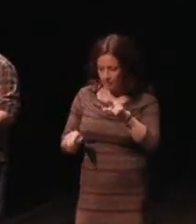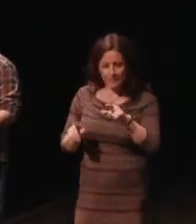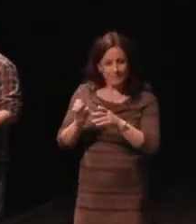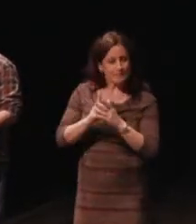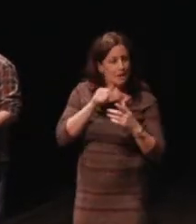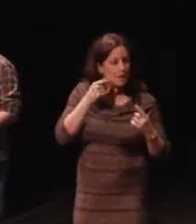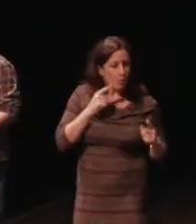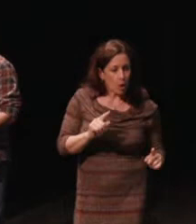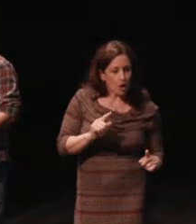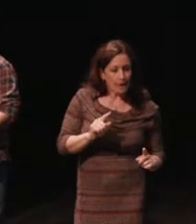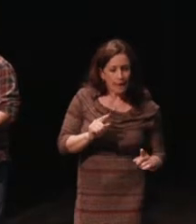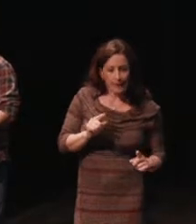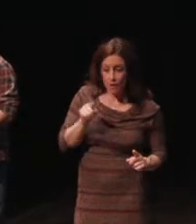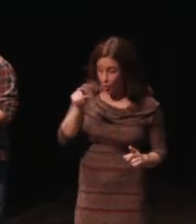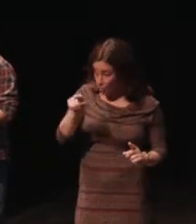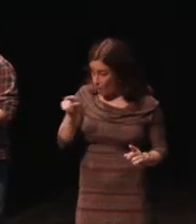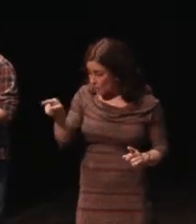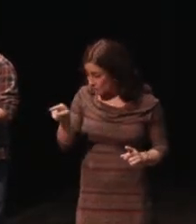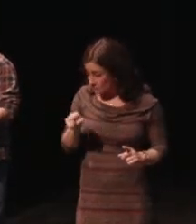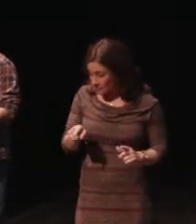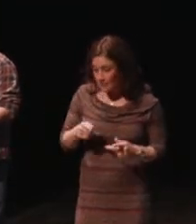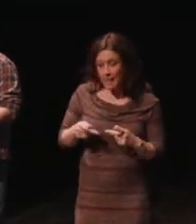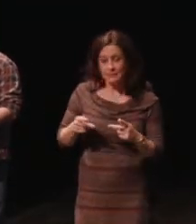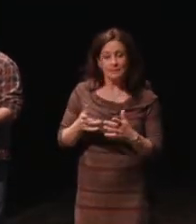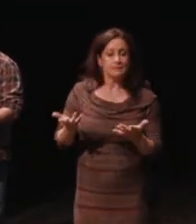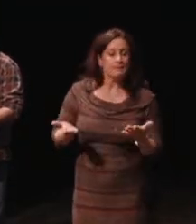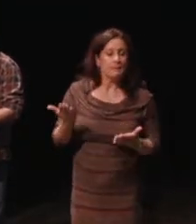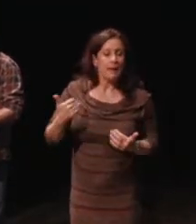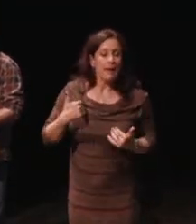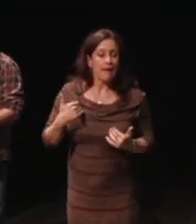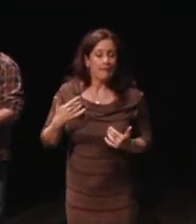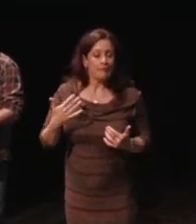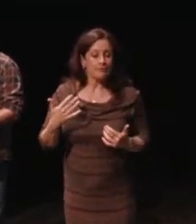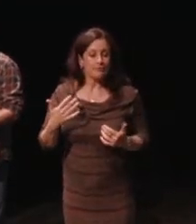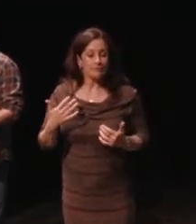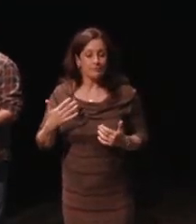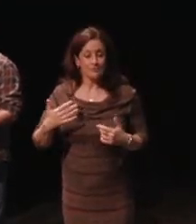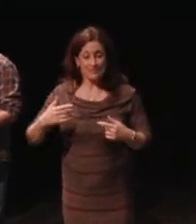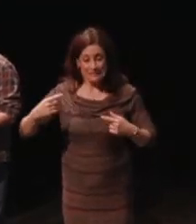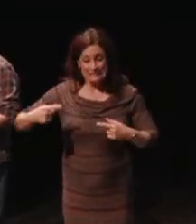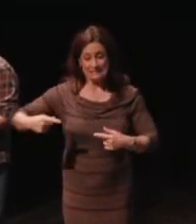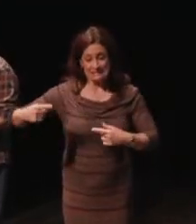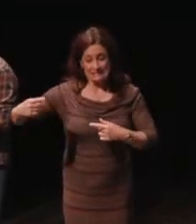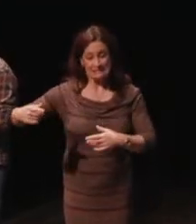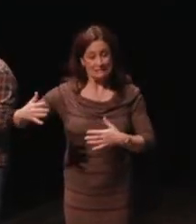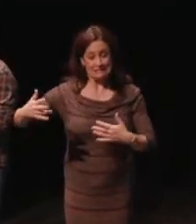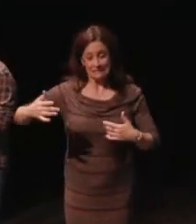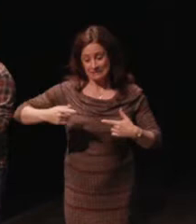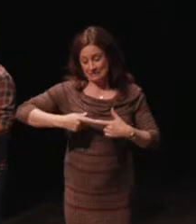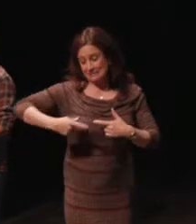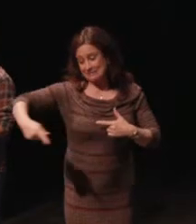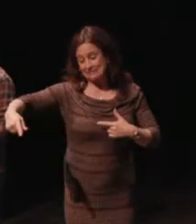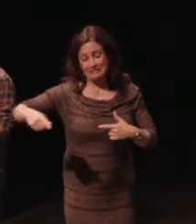So, those spots where you maybe have to run for miles and miles after dying just to get back to